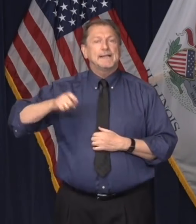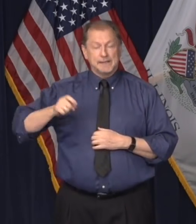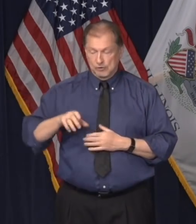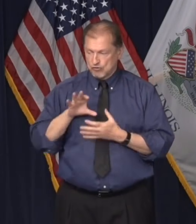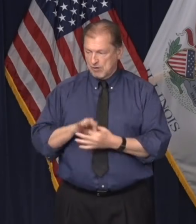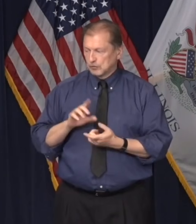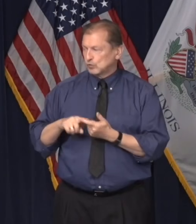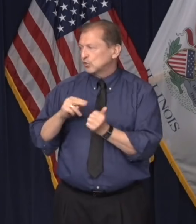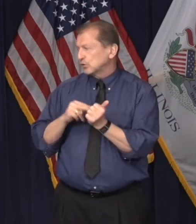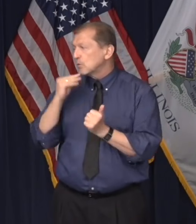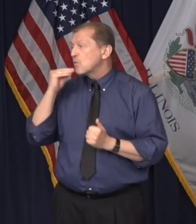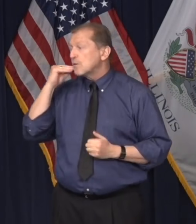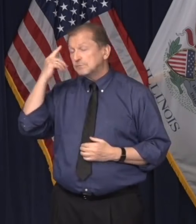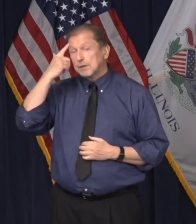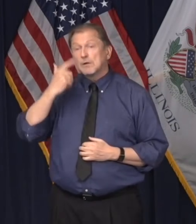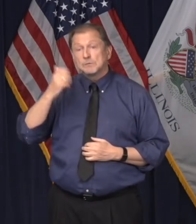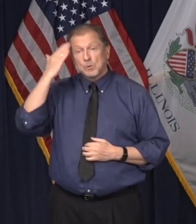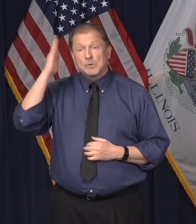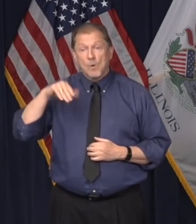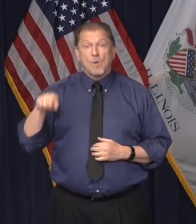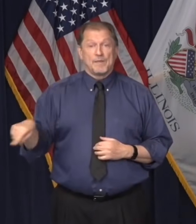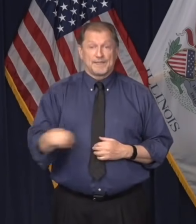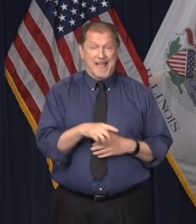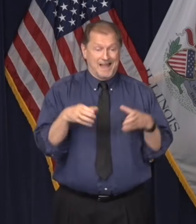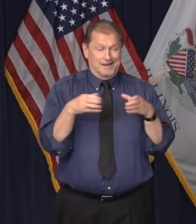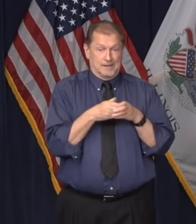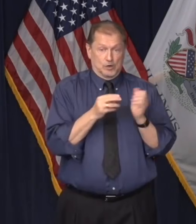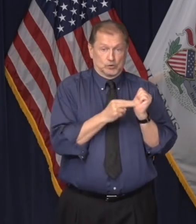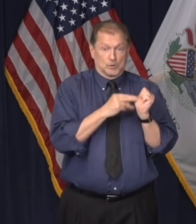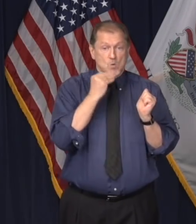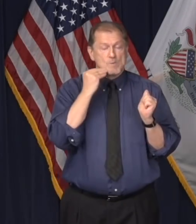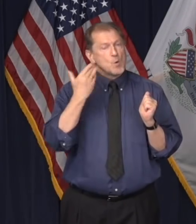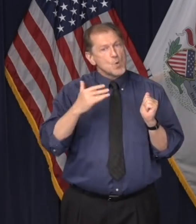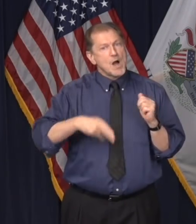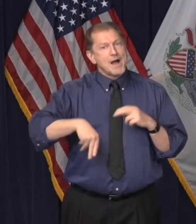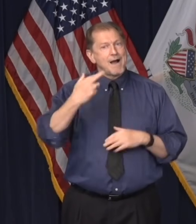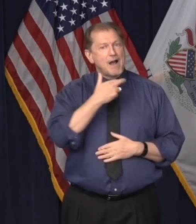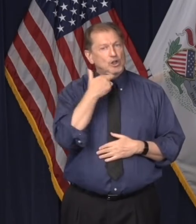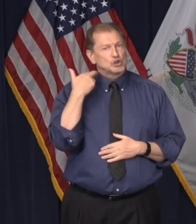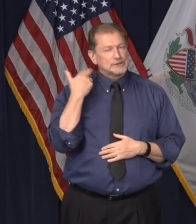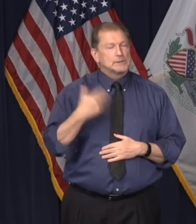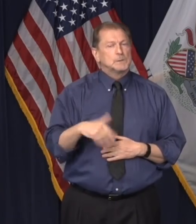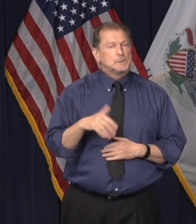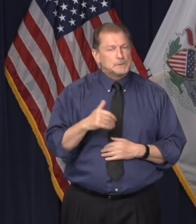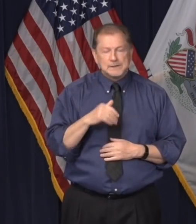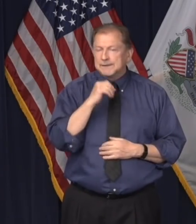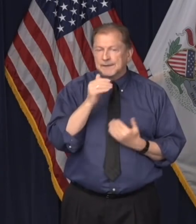ON AN URGENT BASIS WITH REGARD TO OUR NUR NURSING HOMES BECAUSE CERTAINLY THOSE CONGREGATE FACILITIES AS WE HAVE BEEN